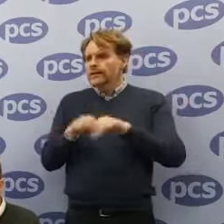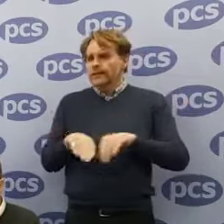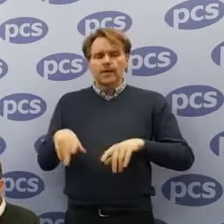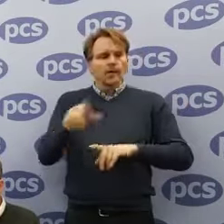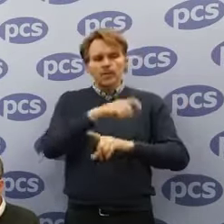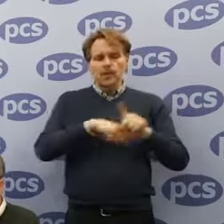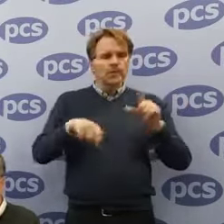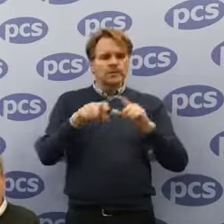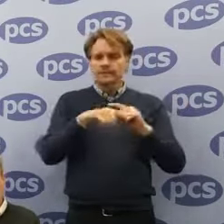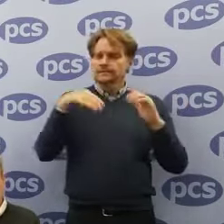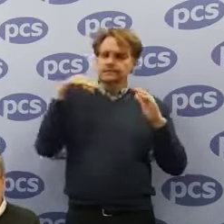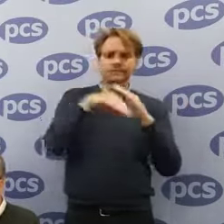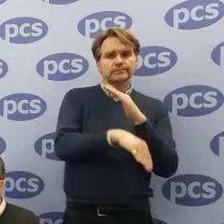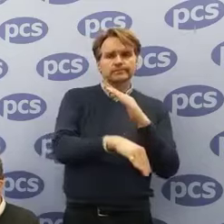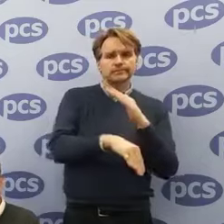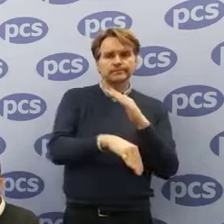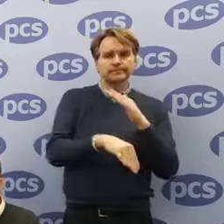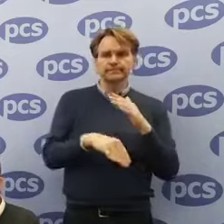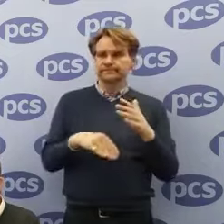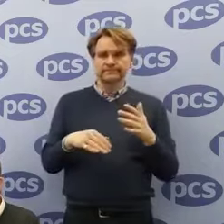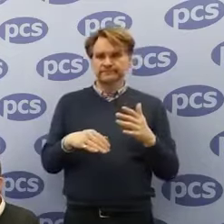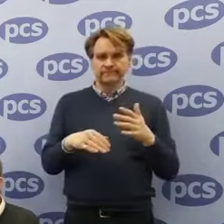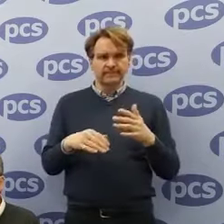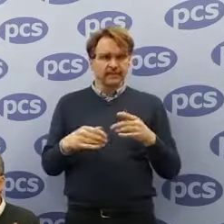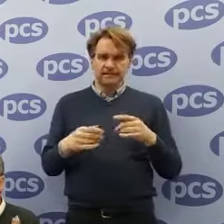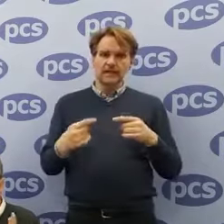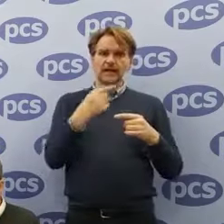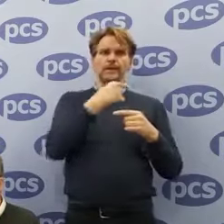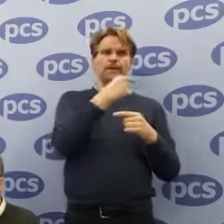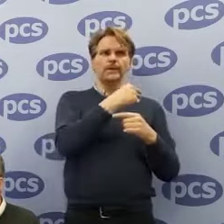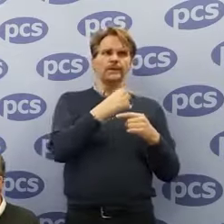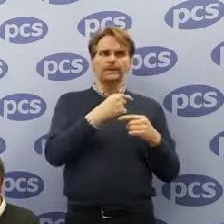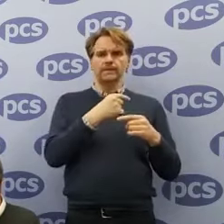the country that going back in the post-war period all political parties